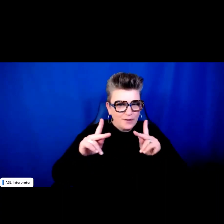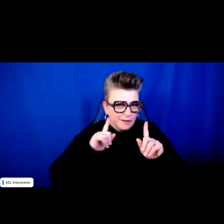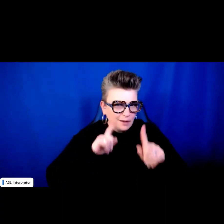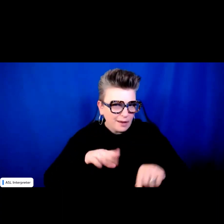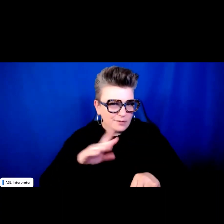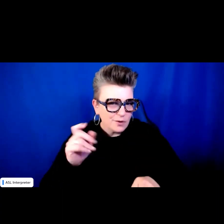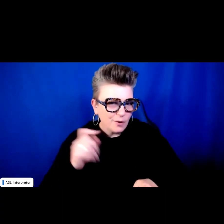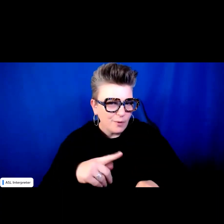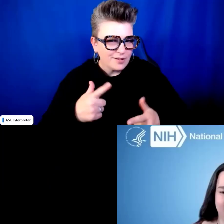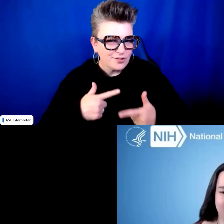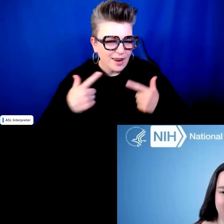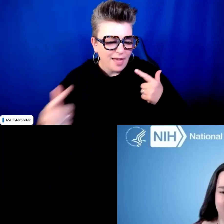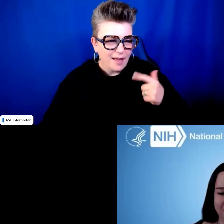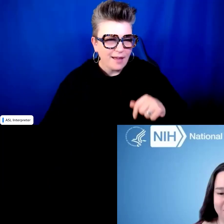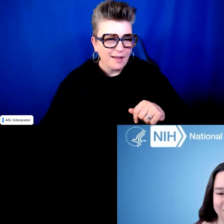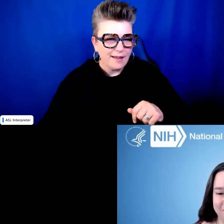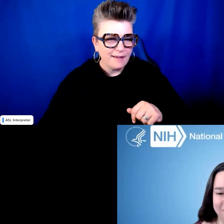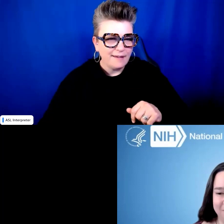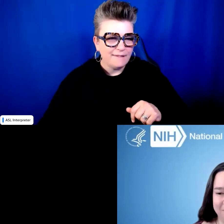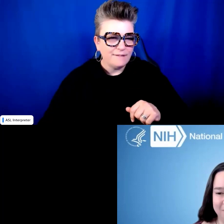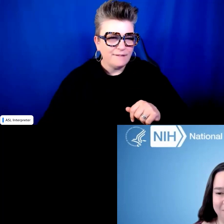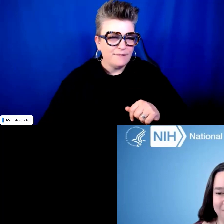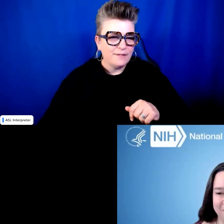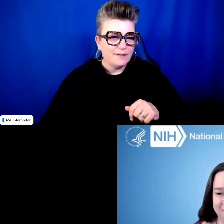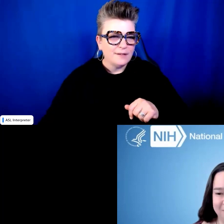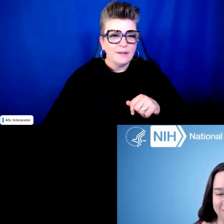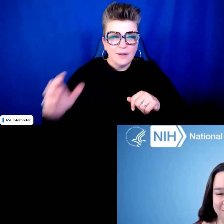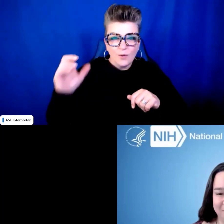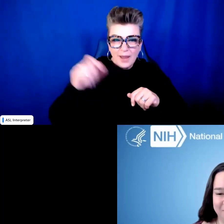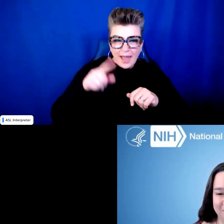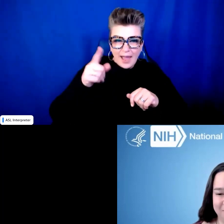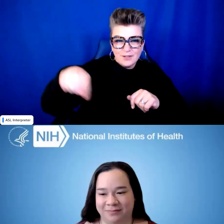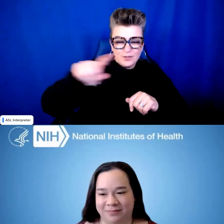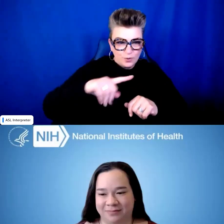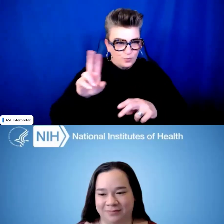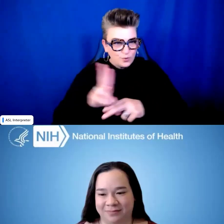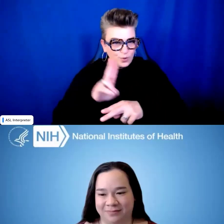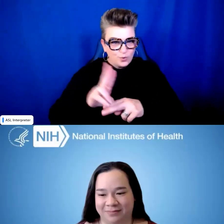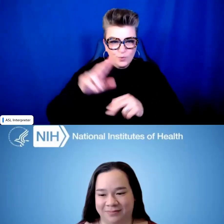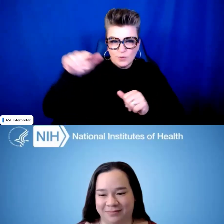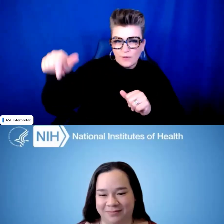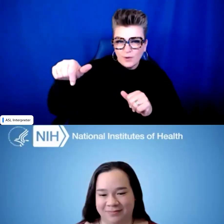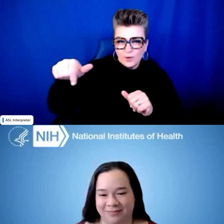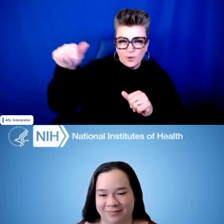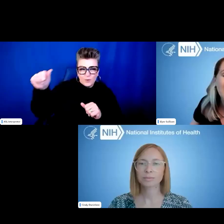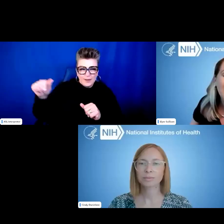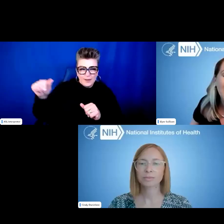So we had asked you to use the Q&A box, our team has been behind the scenes compiling them,